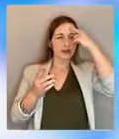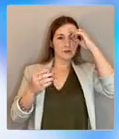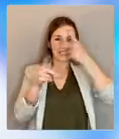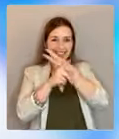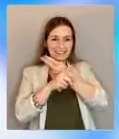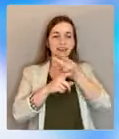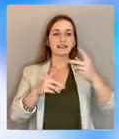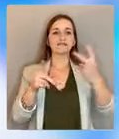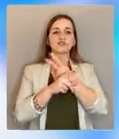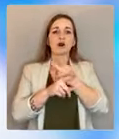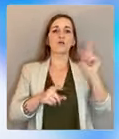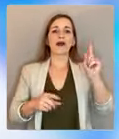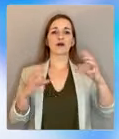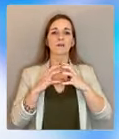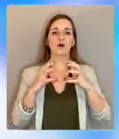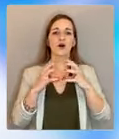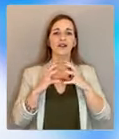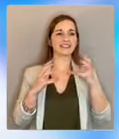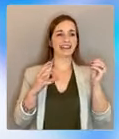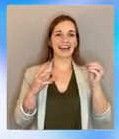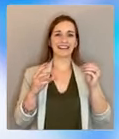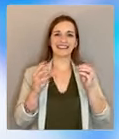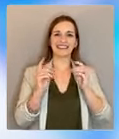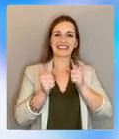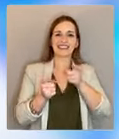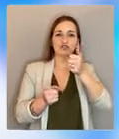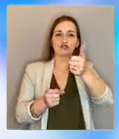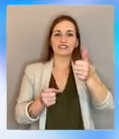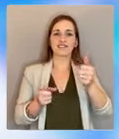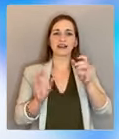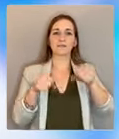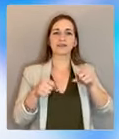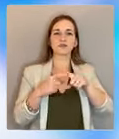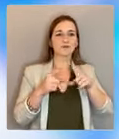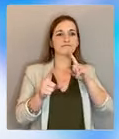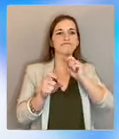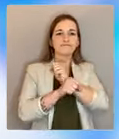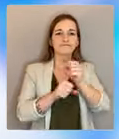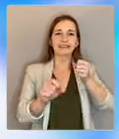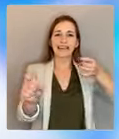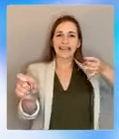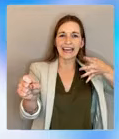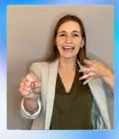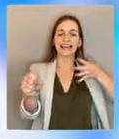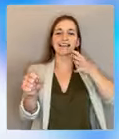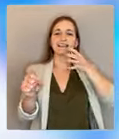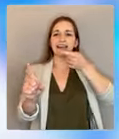and it gives you the ability to actually hit this ball with a bow and arrow. Now, I have another example